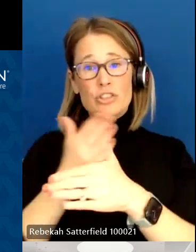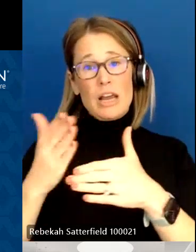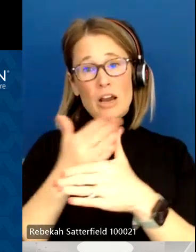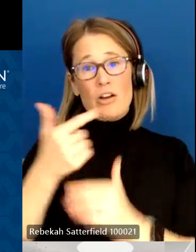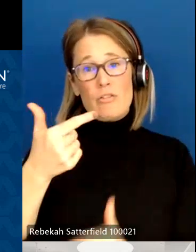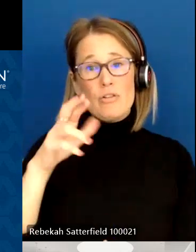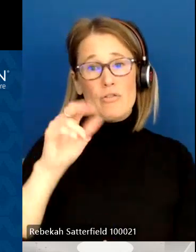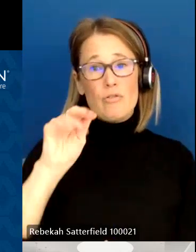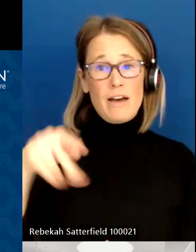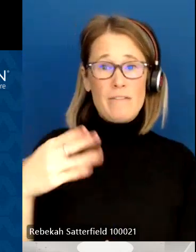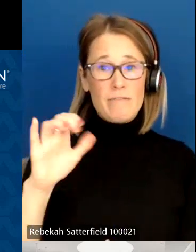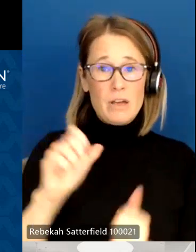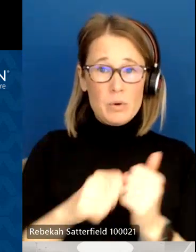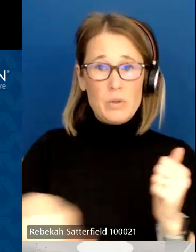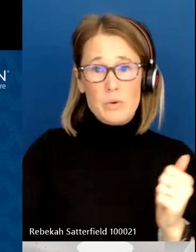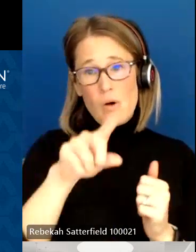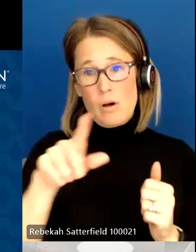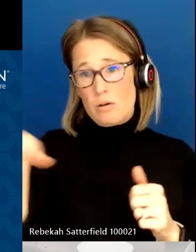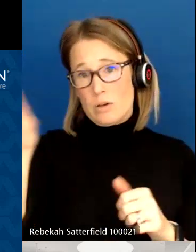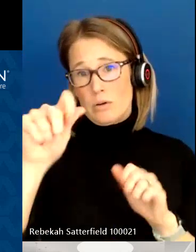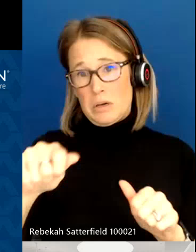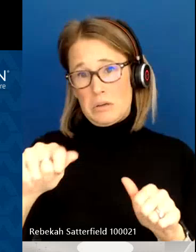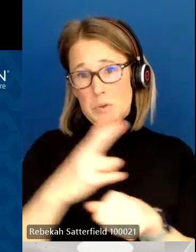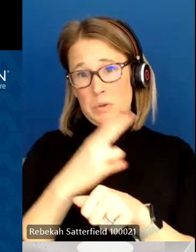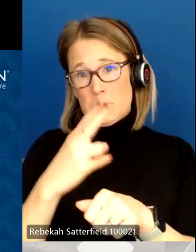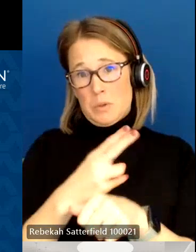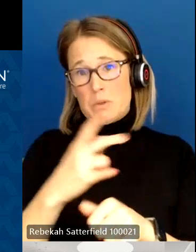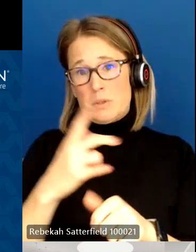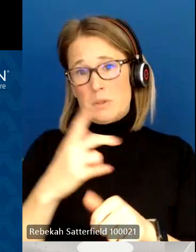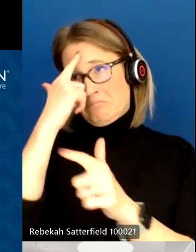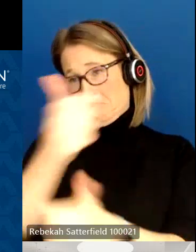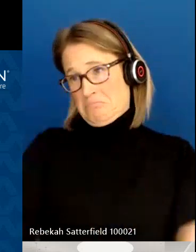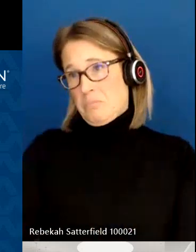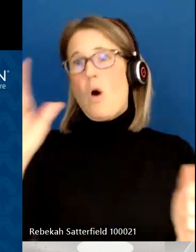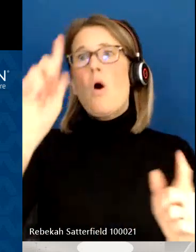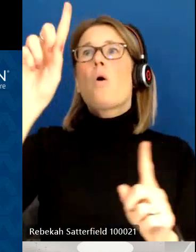folks and you can make it available to people that brings me to a question please Matt if you